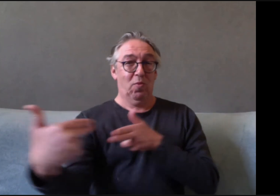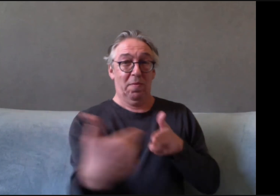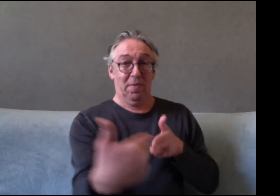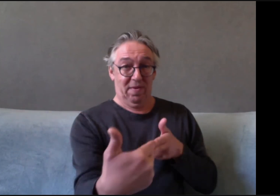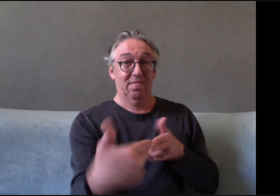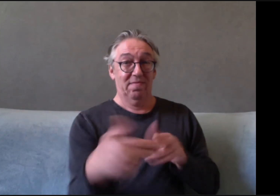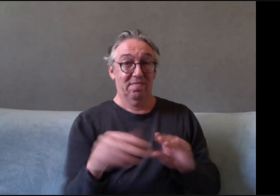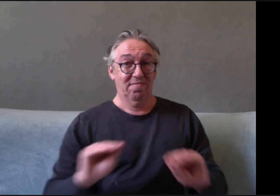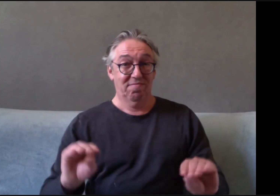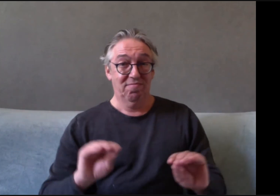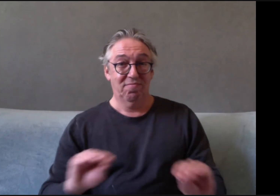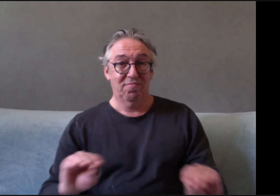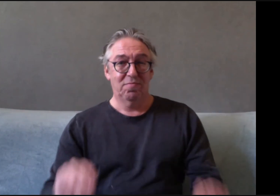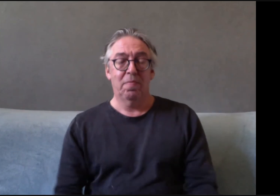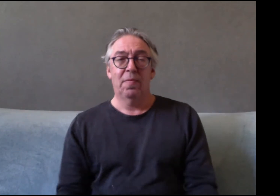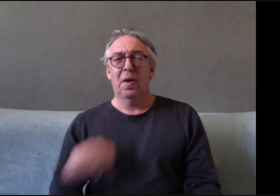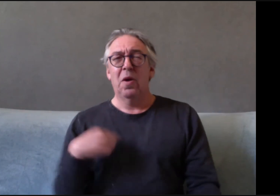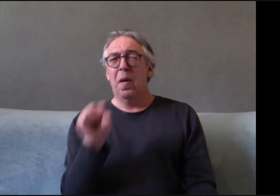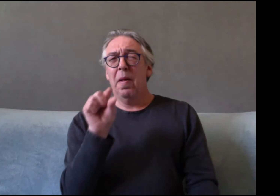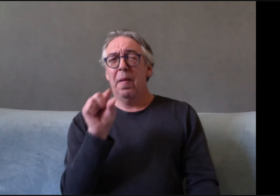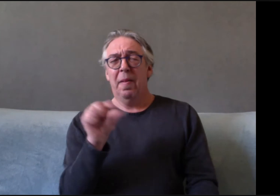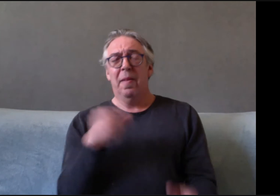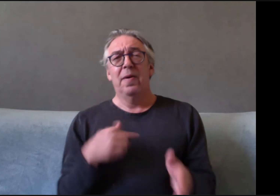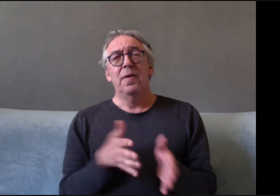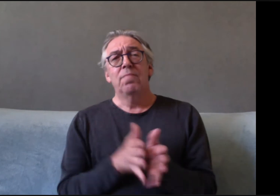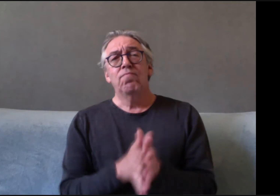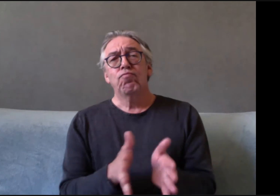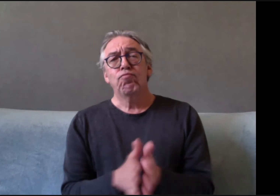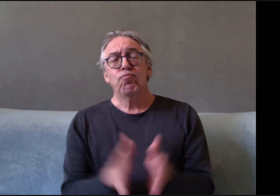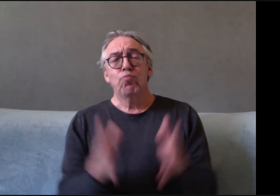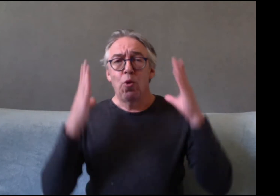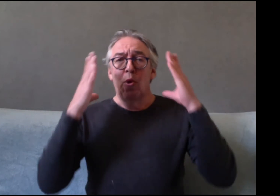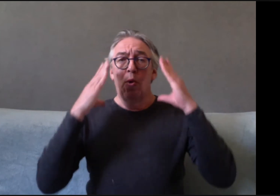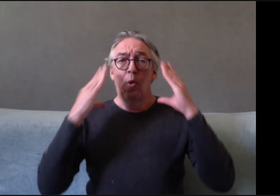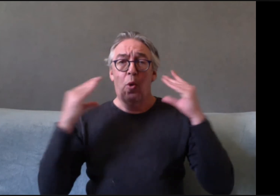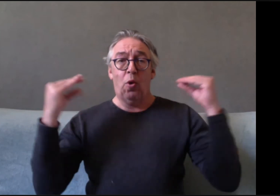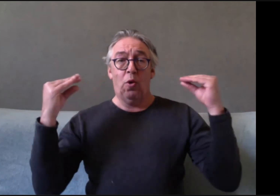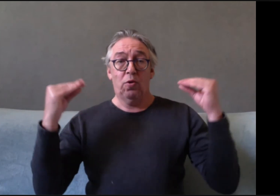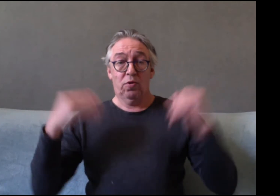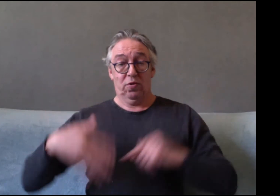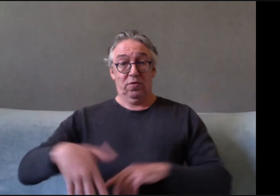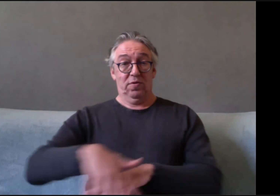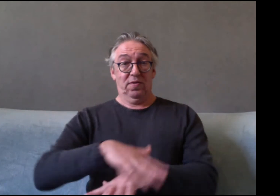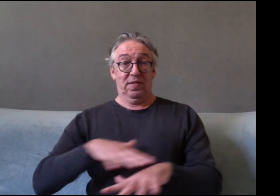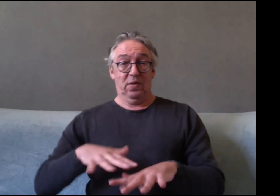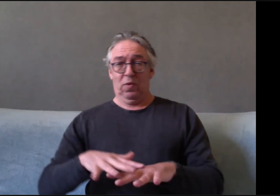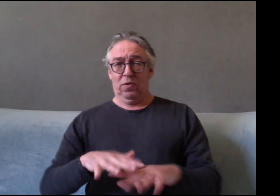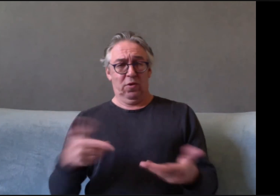which are taking place in Holland. To start with communication, even if it was already mentioned,